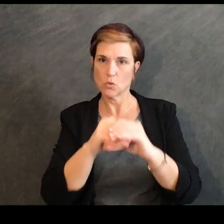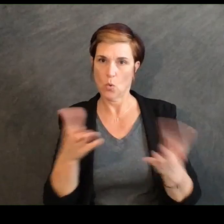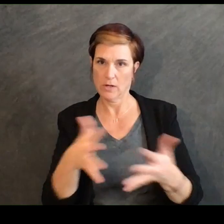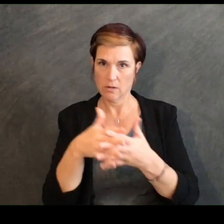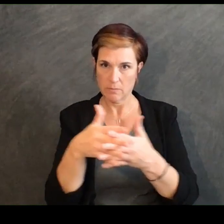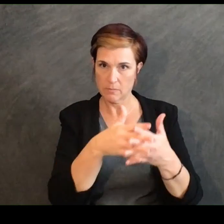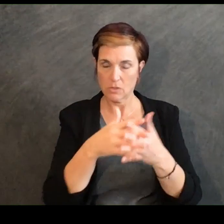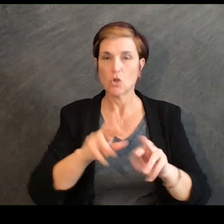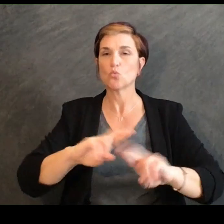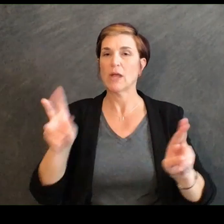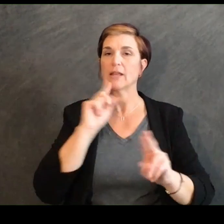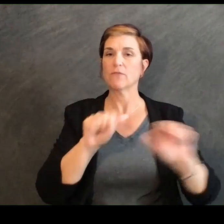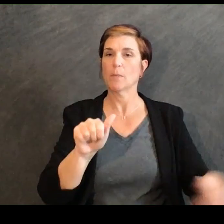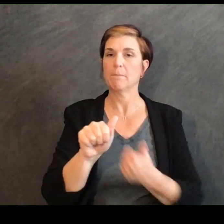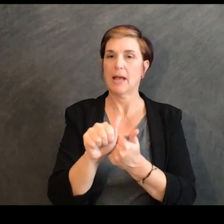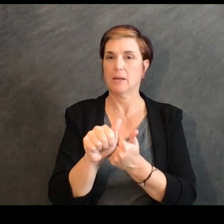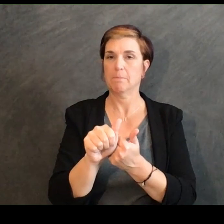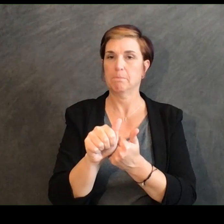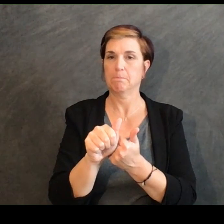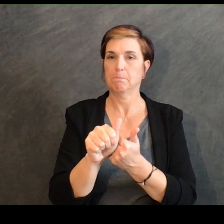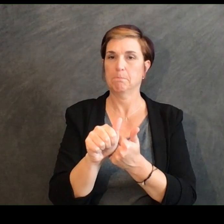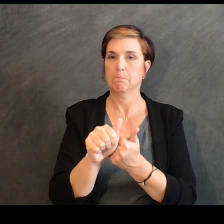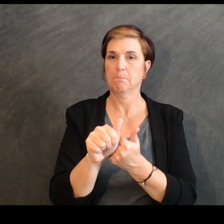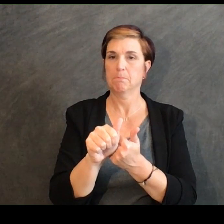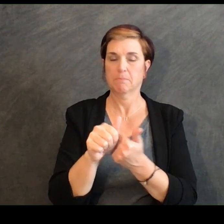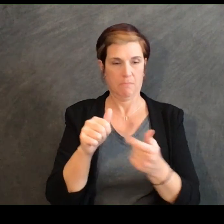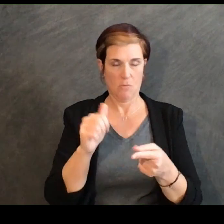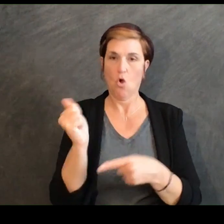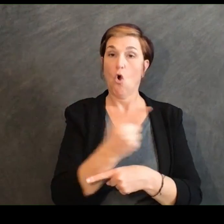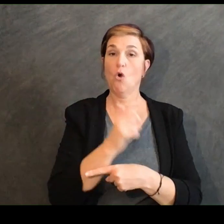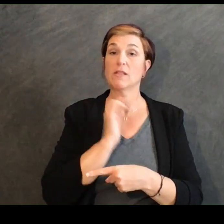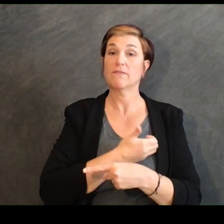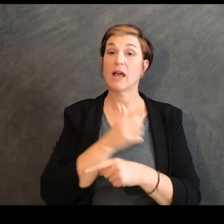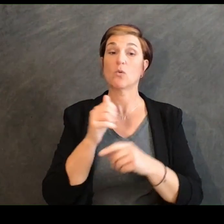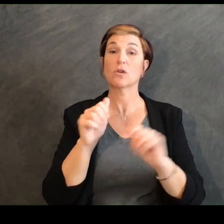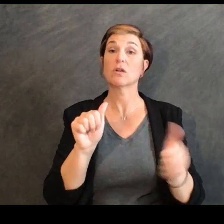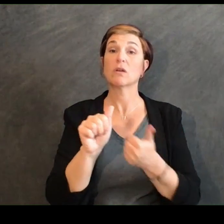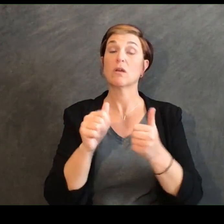we're going to fill it right up to the top saving the American taxpayer